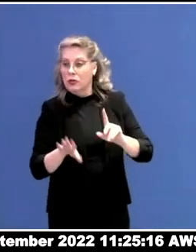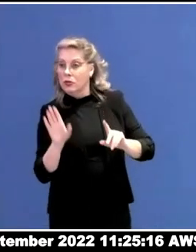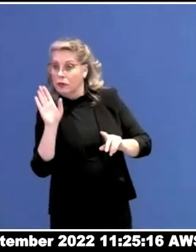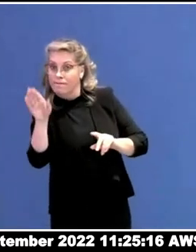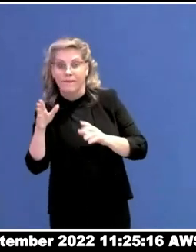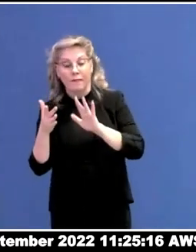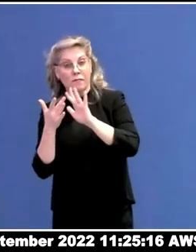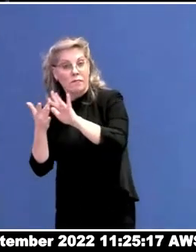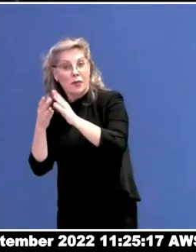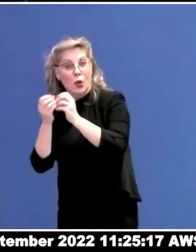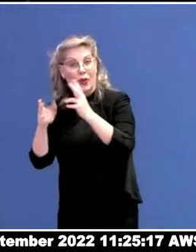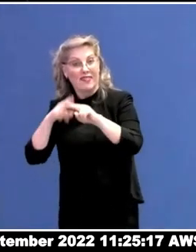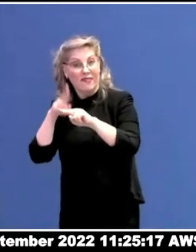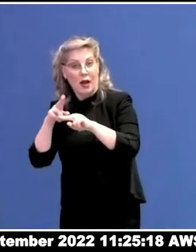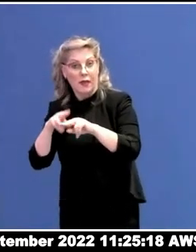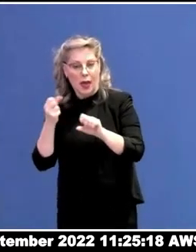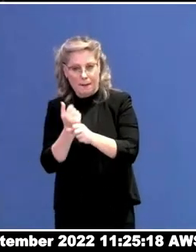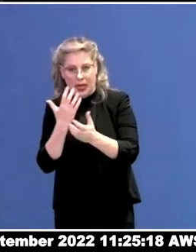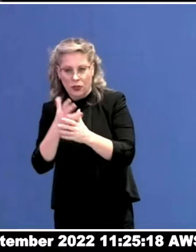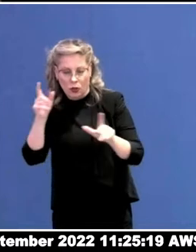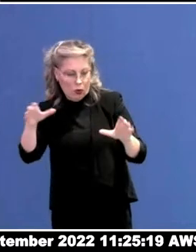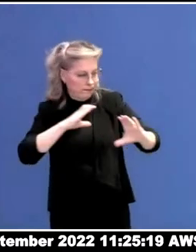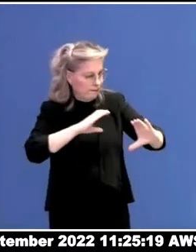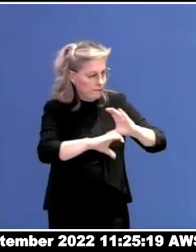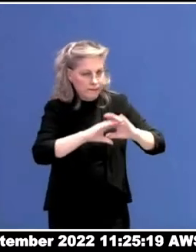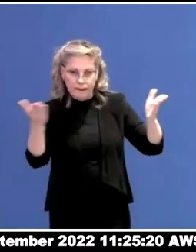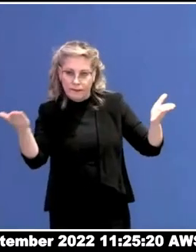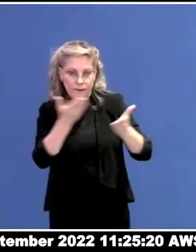"There is a coroner's inquest; there is going to be a lot of media this week." We had to